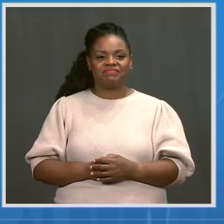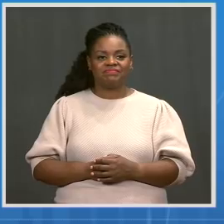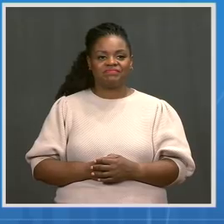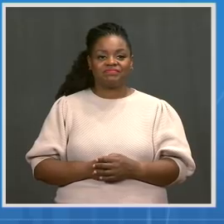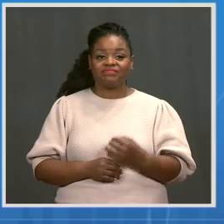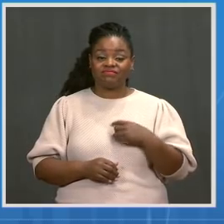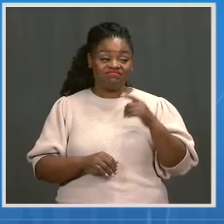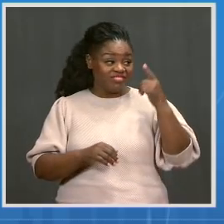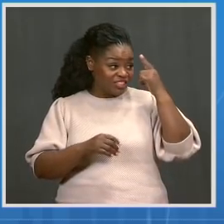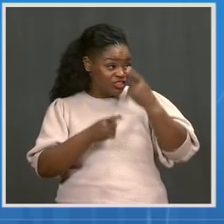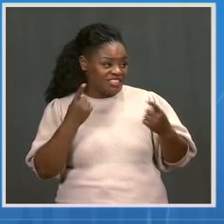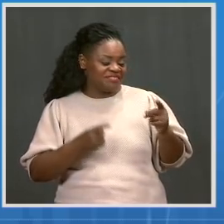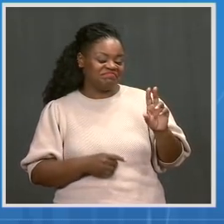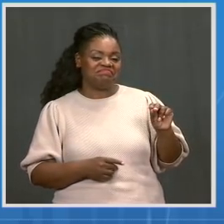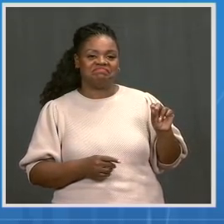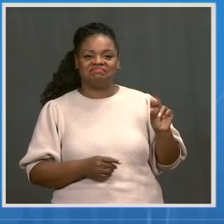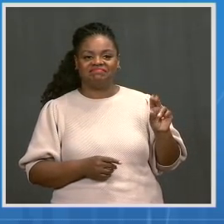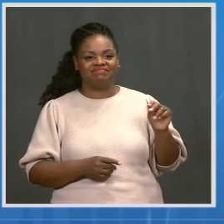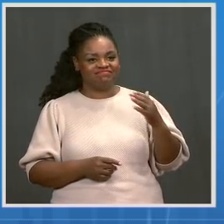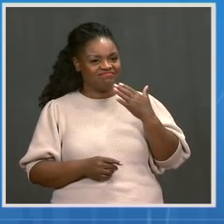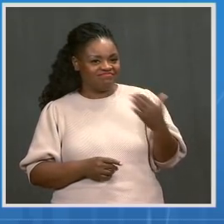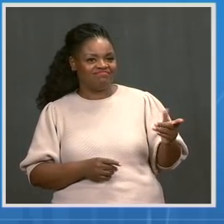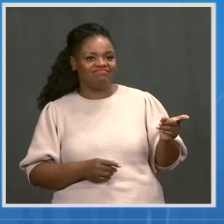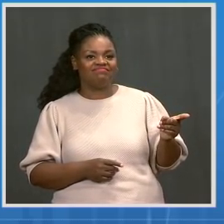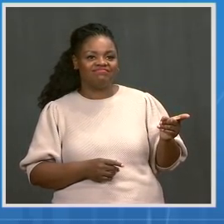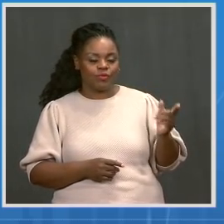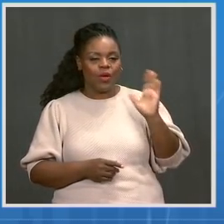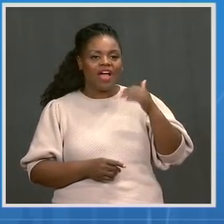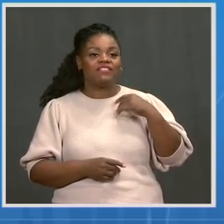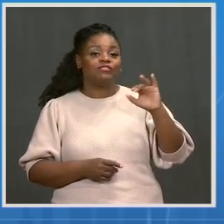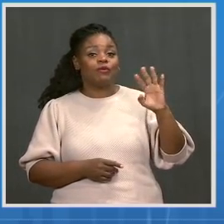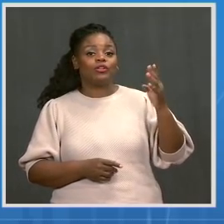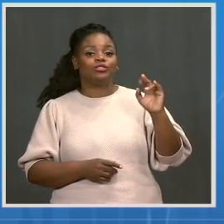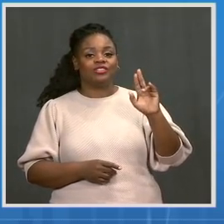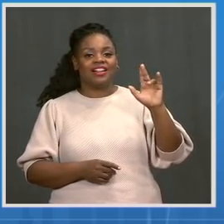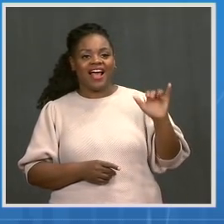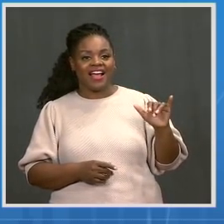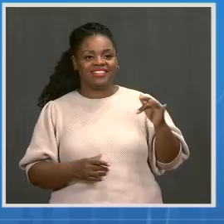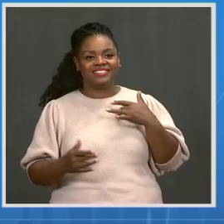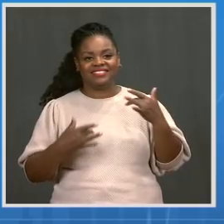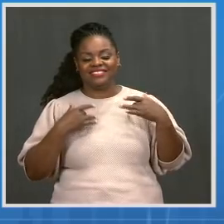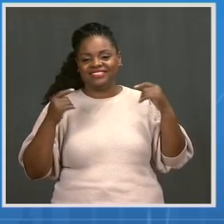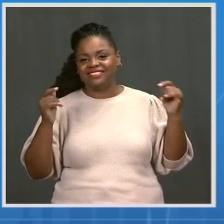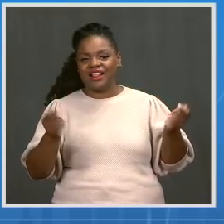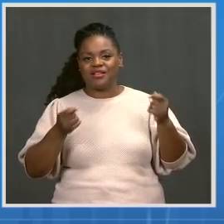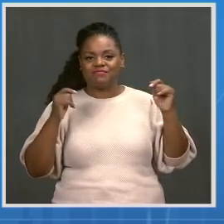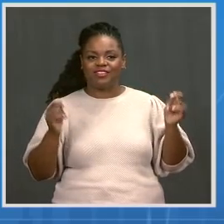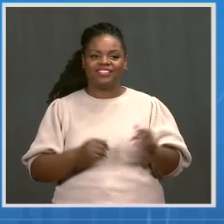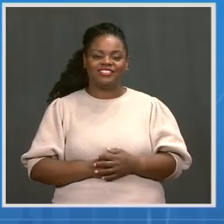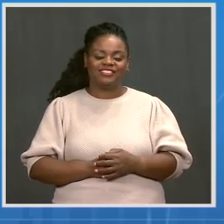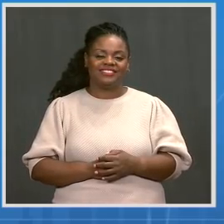We are going to have a Fourth of July celebration which is beyond everyone's highest expectations. Next question.